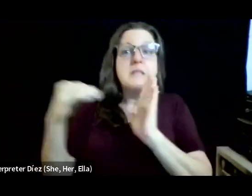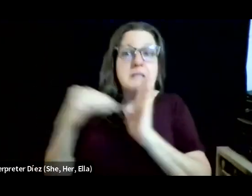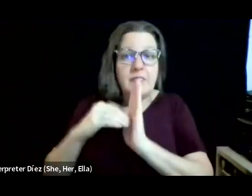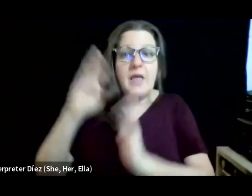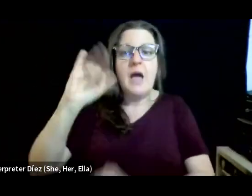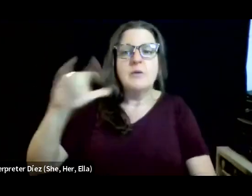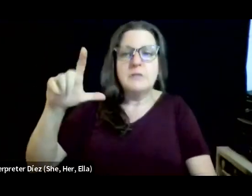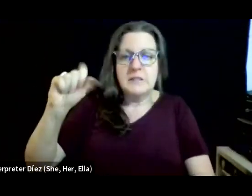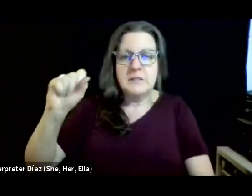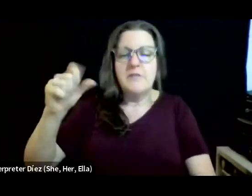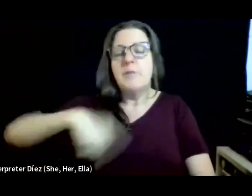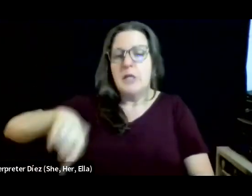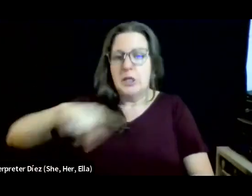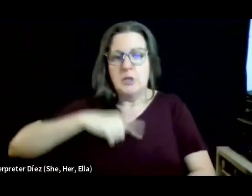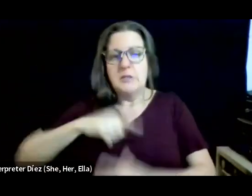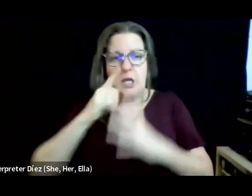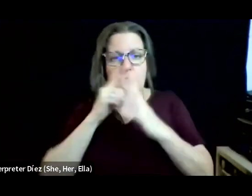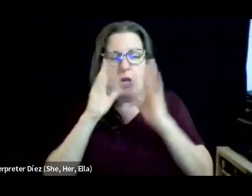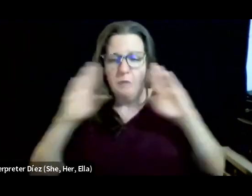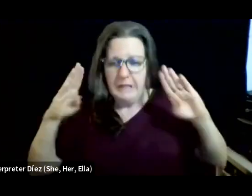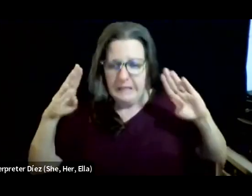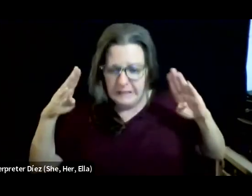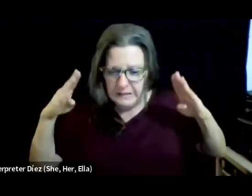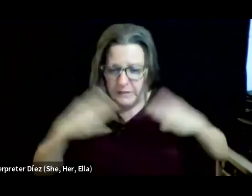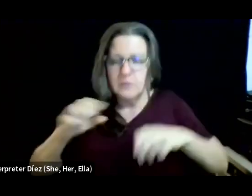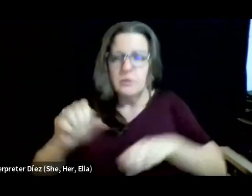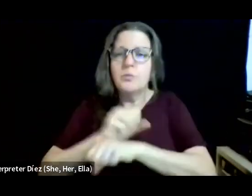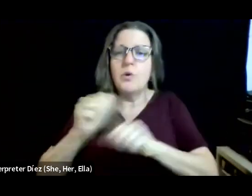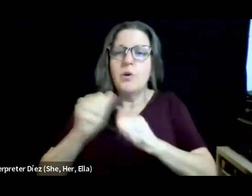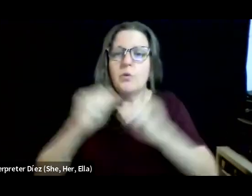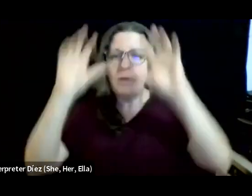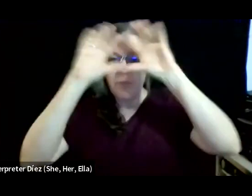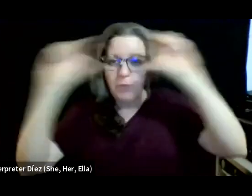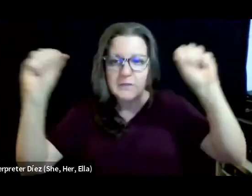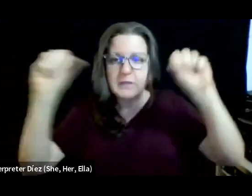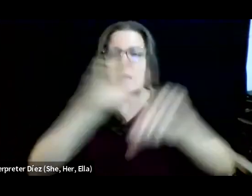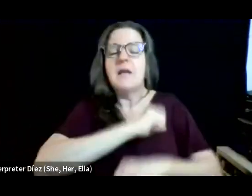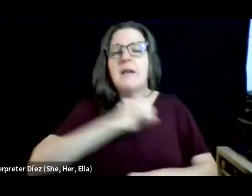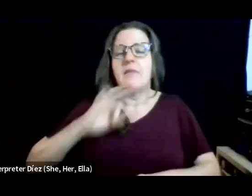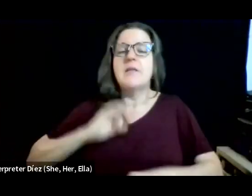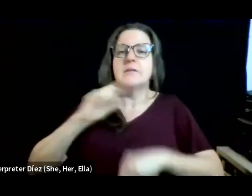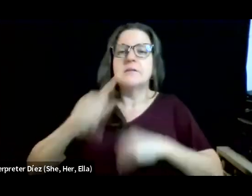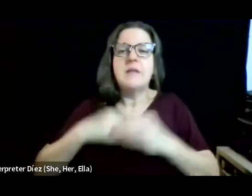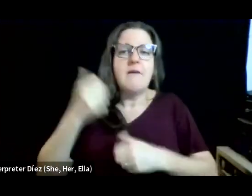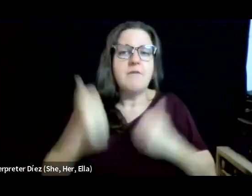your President and your staff on what are the most important bills. One of the big ones.